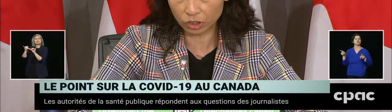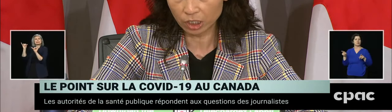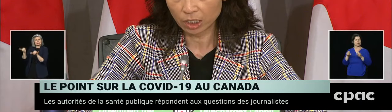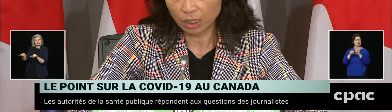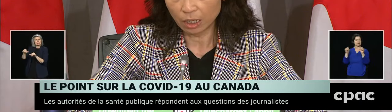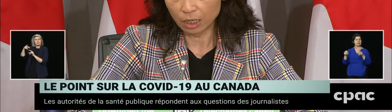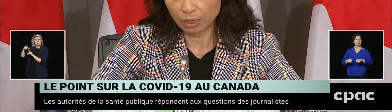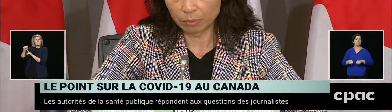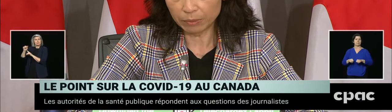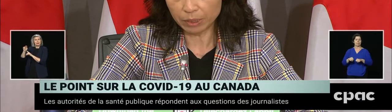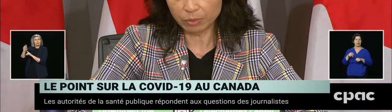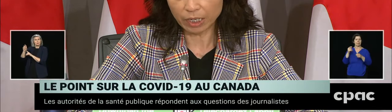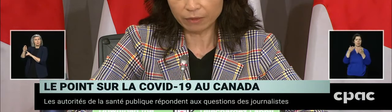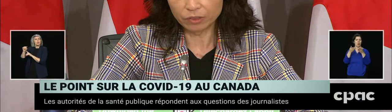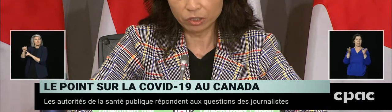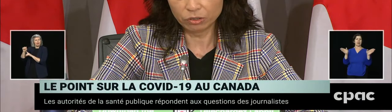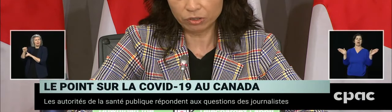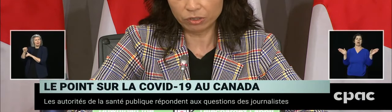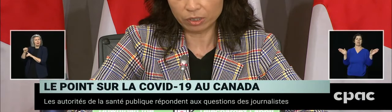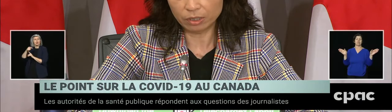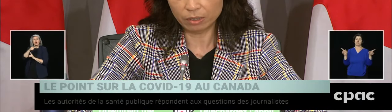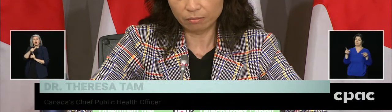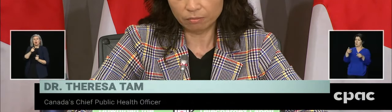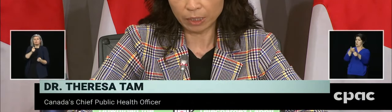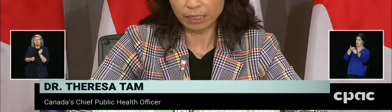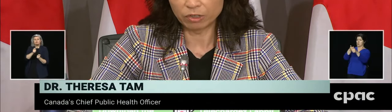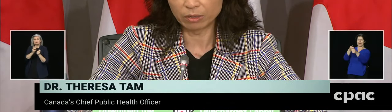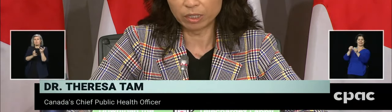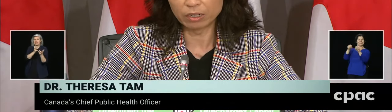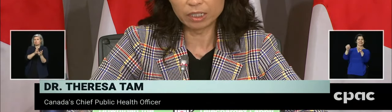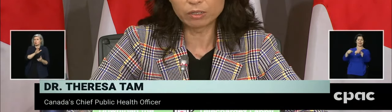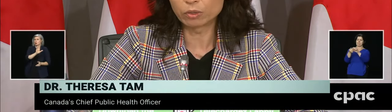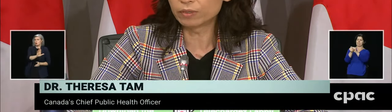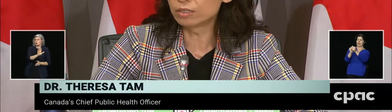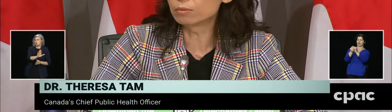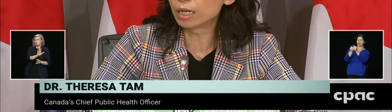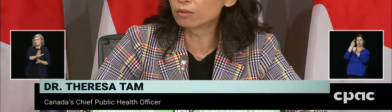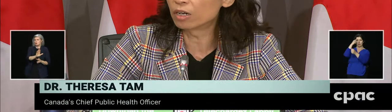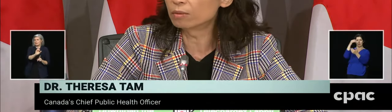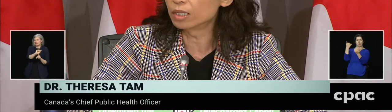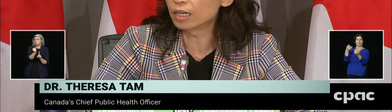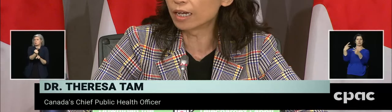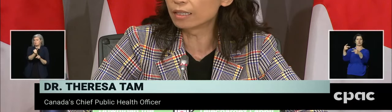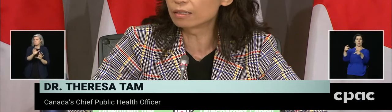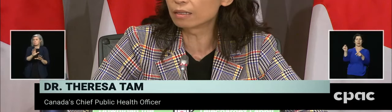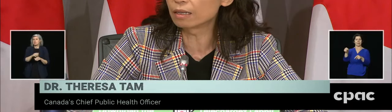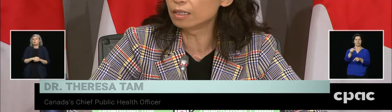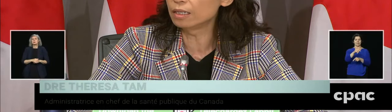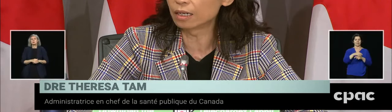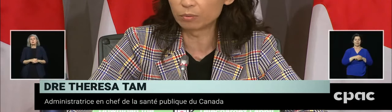OTHERS DO NOT. SO THEY'VE ADAPTED THE SYSTEM TO WHAT THEIR NEEDS ARE, SO THERE'S